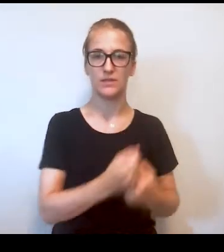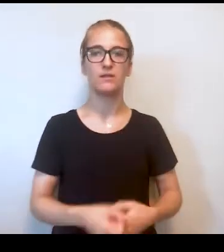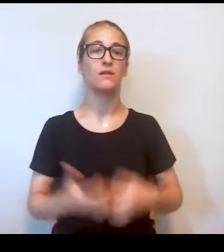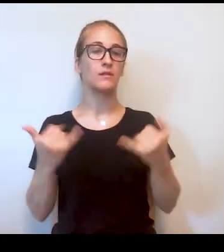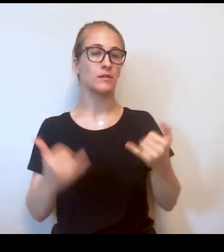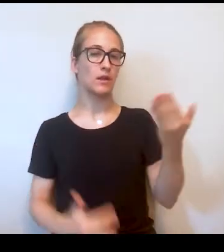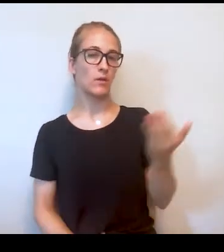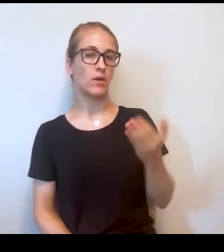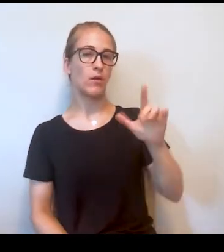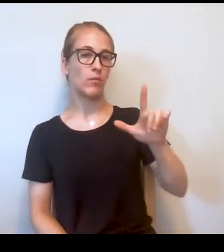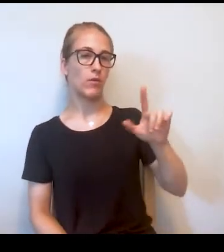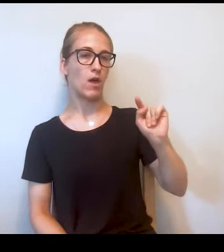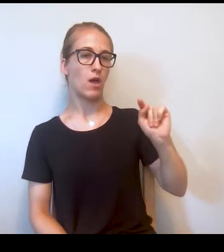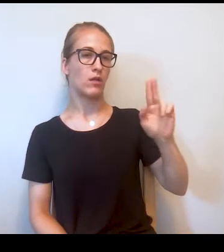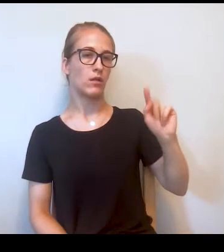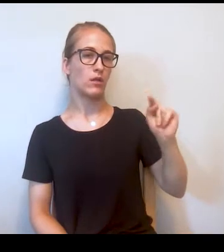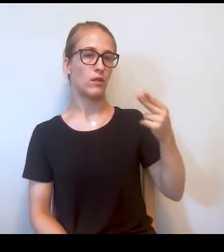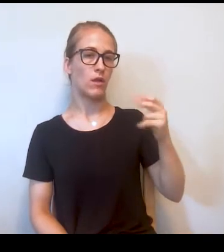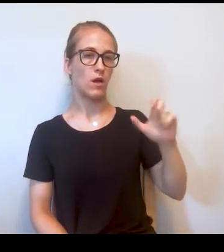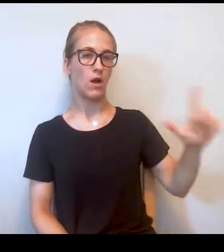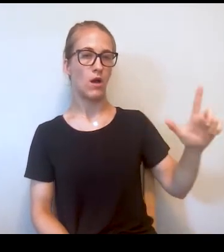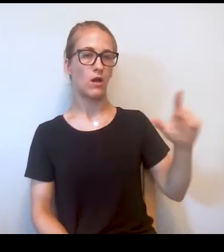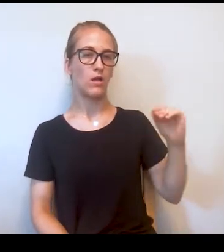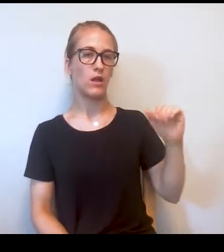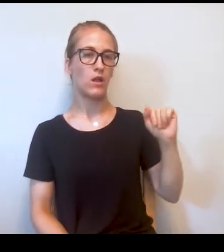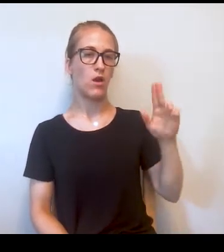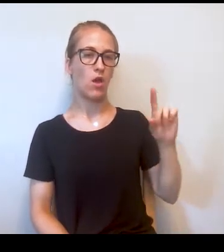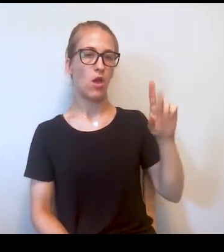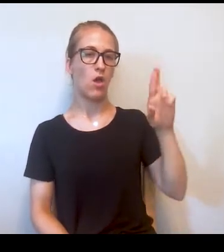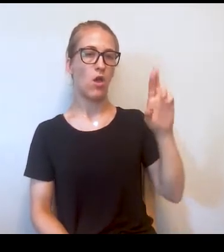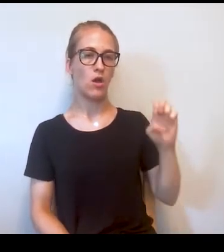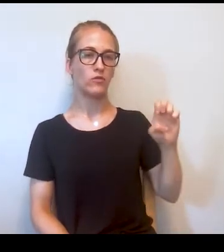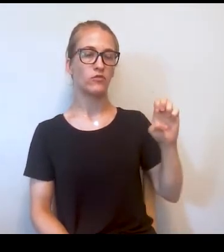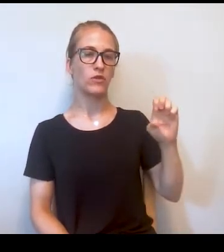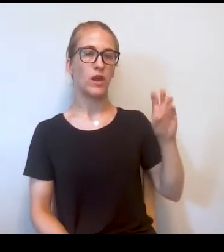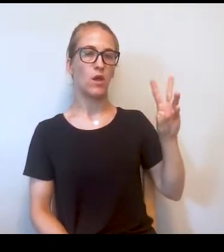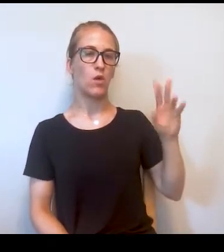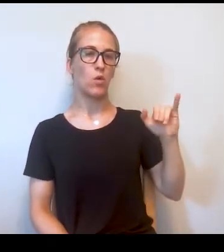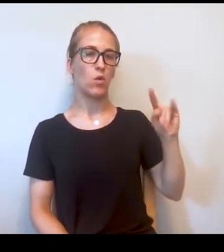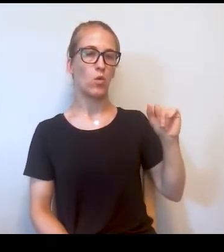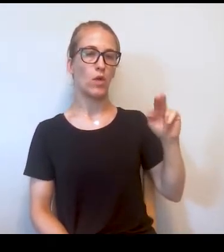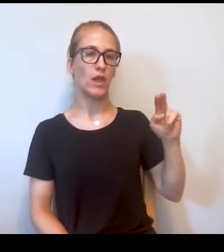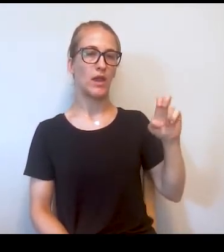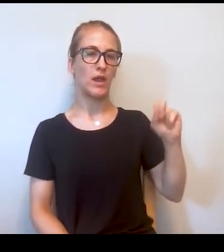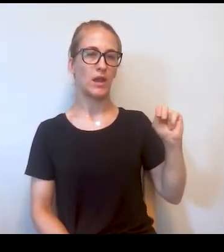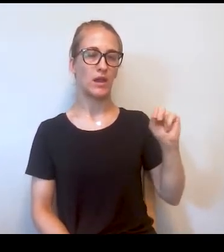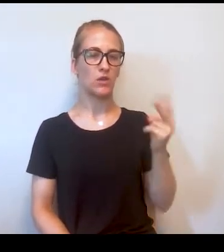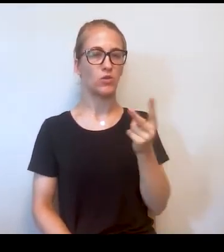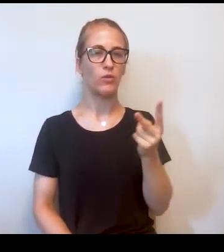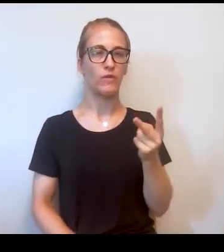Today, we welcome L Tuthall and Audre Wirtanen. They're care access advocates